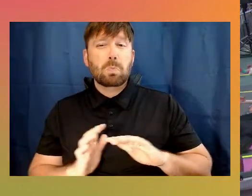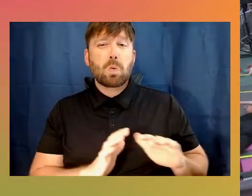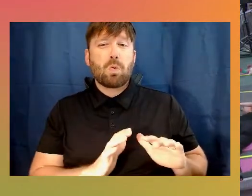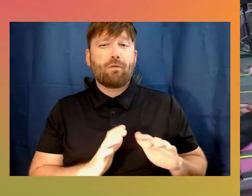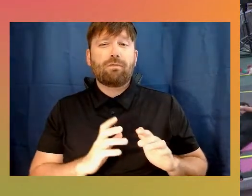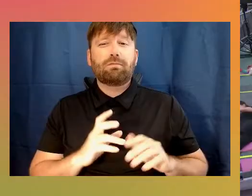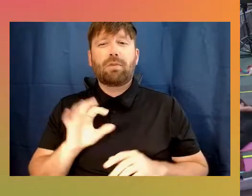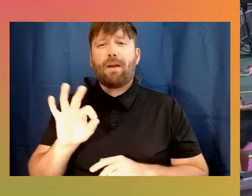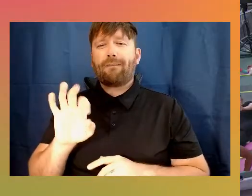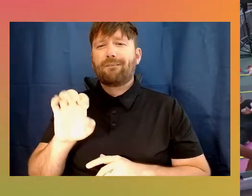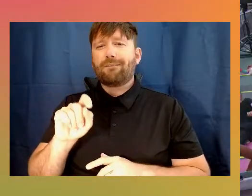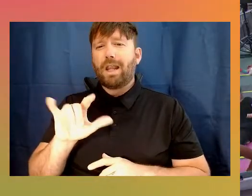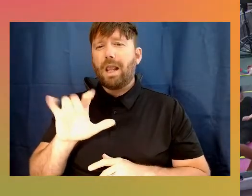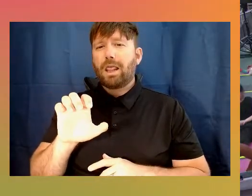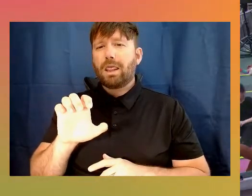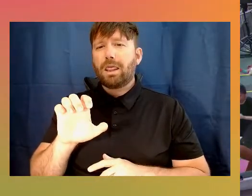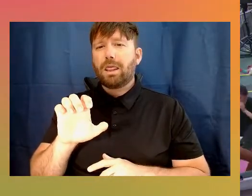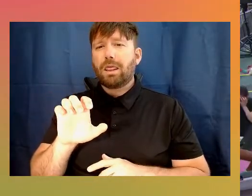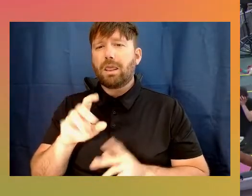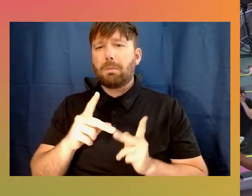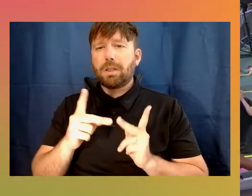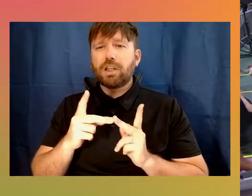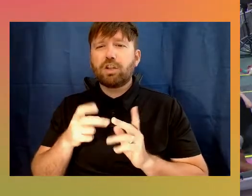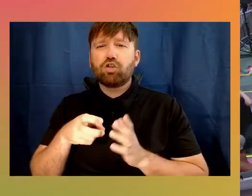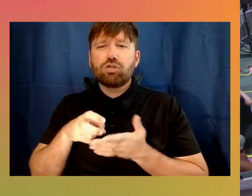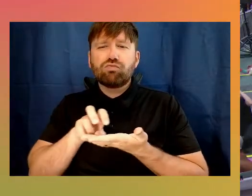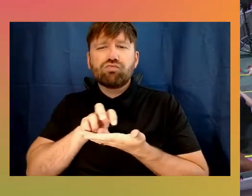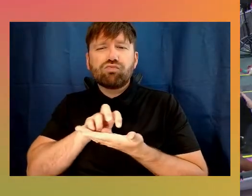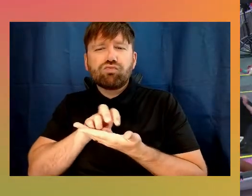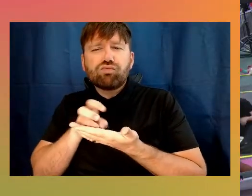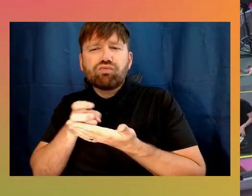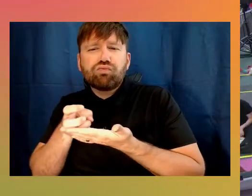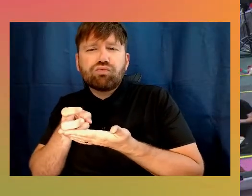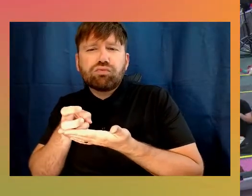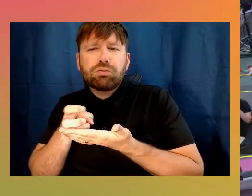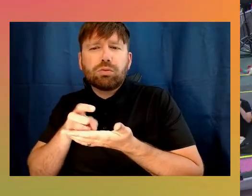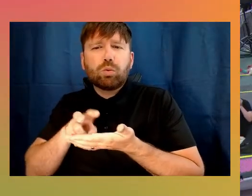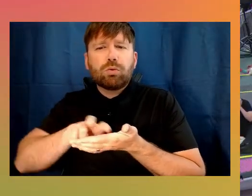AND THEN PRESS YOURSELF TO ONE SIDE, PAUSING IN THE FETAL